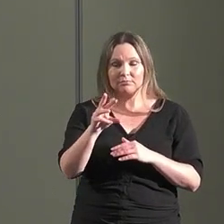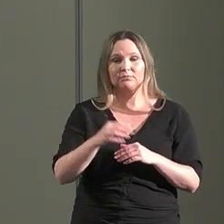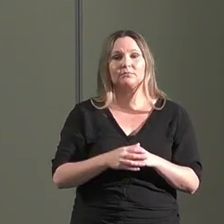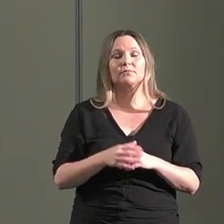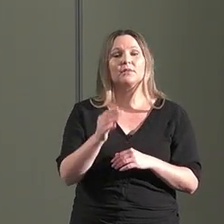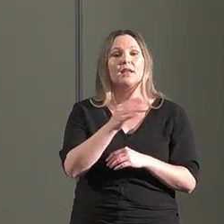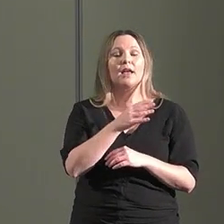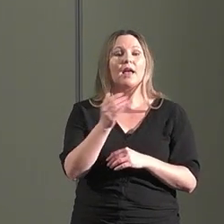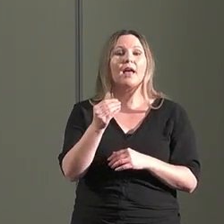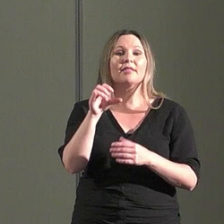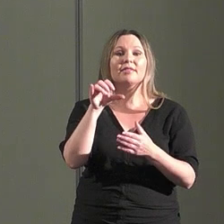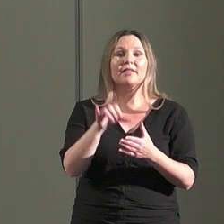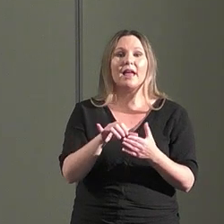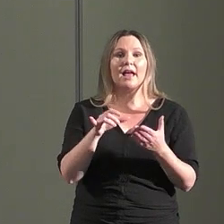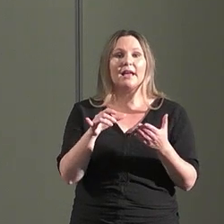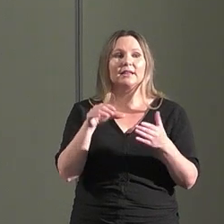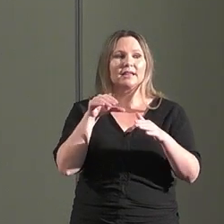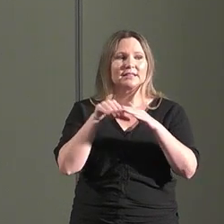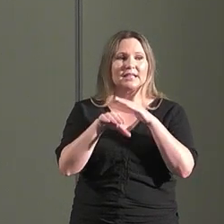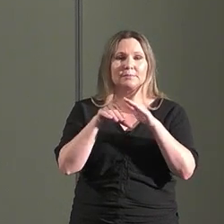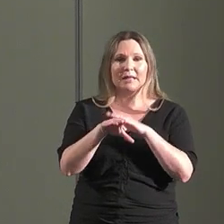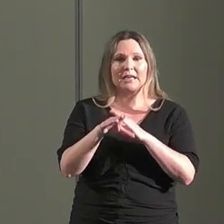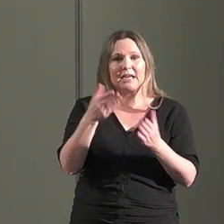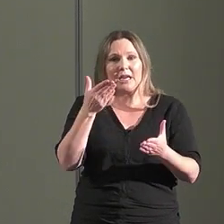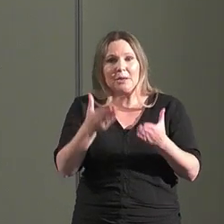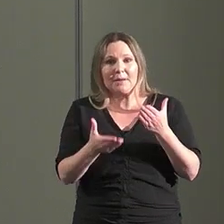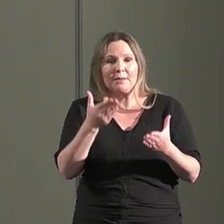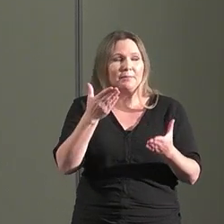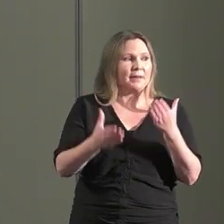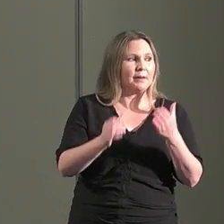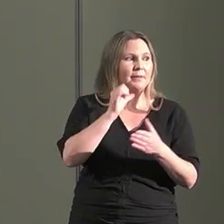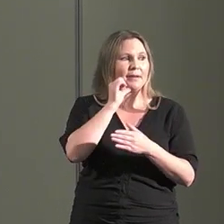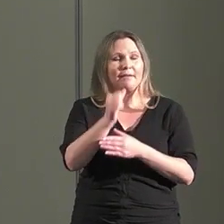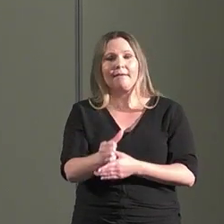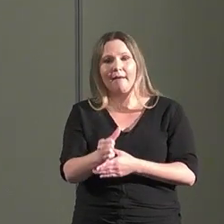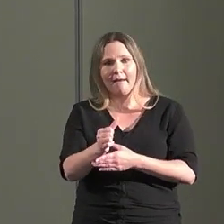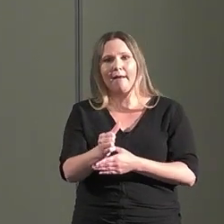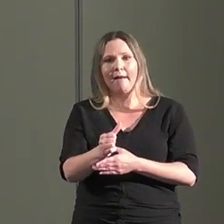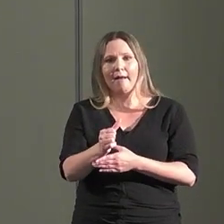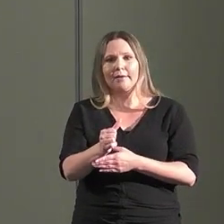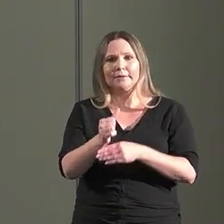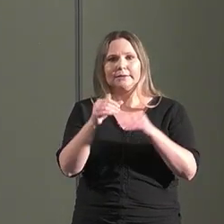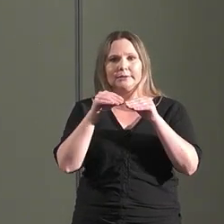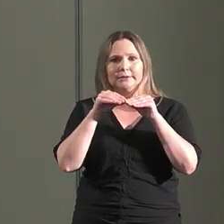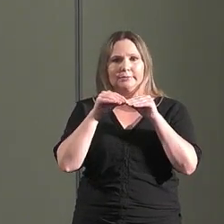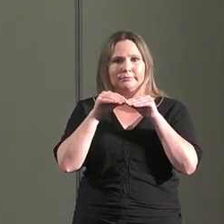And that, you know, accessibility may or may not have made it out in the trenches.